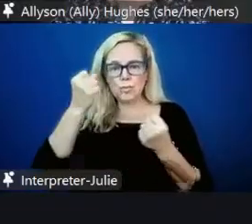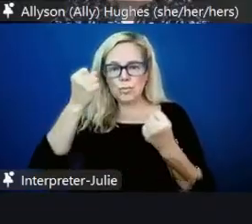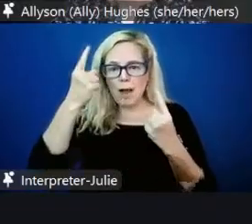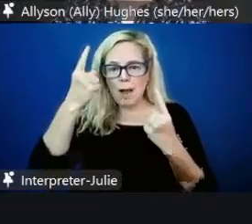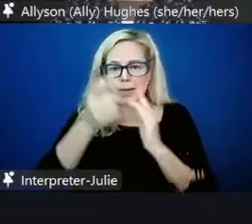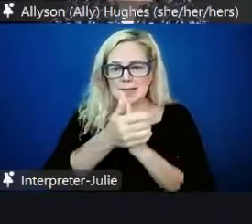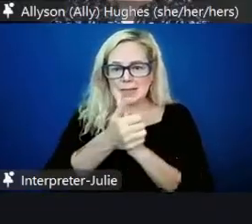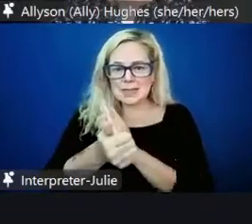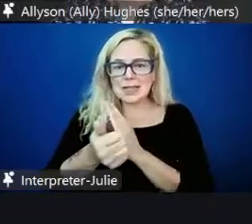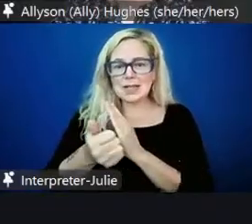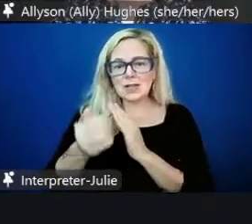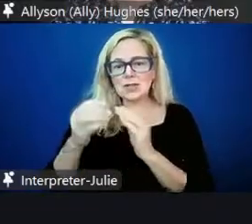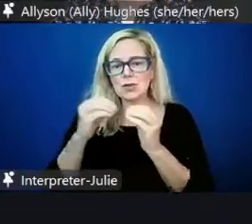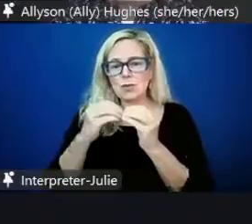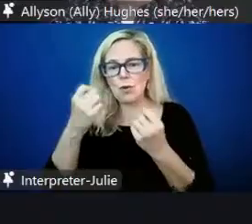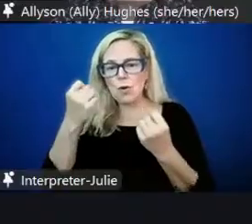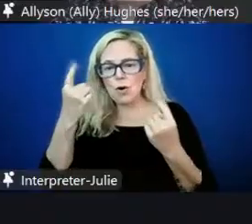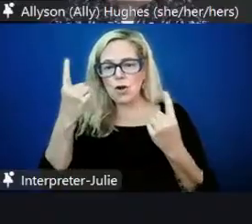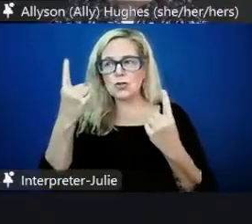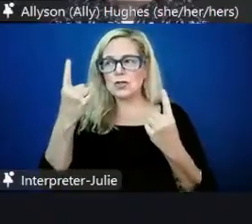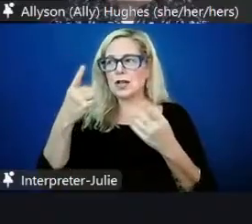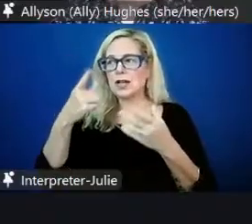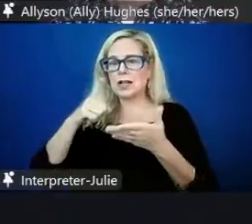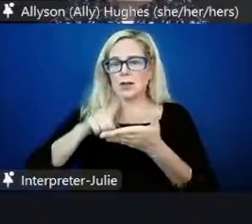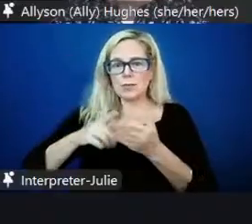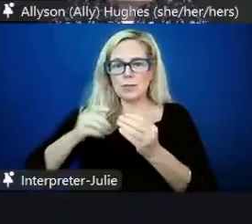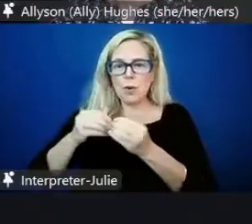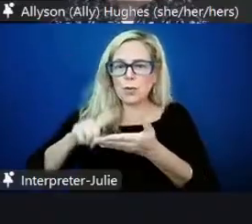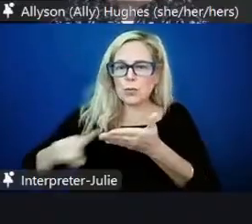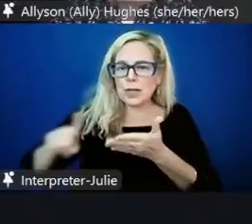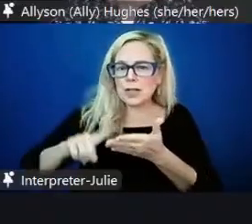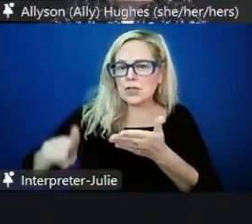more representative research is needed to further understand the unique needs of